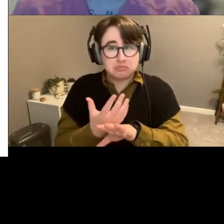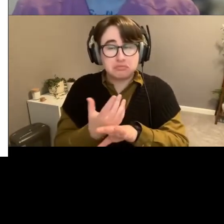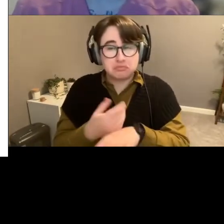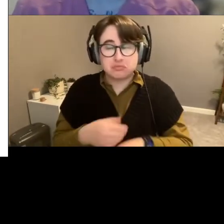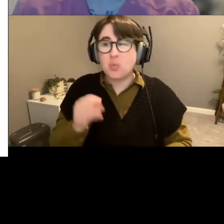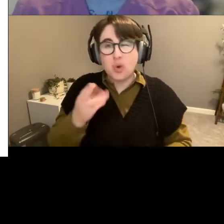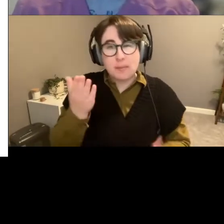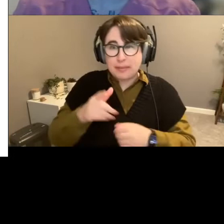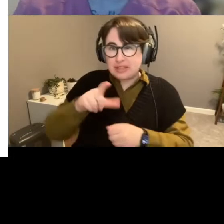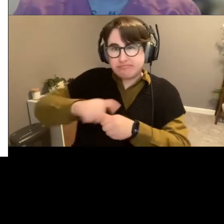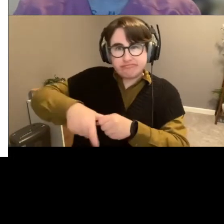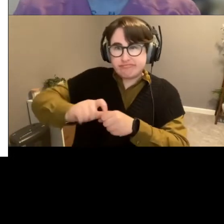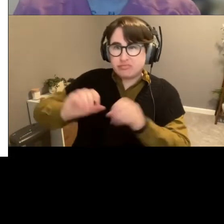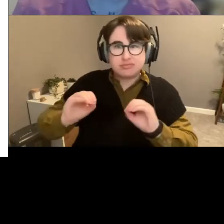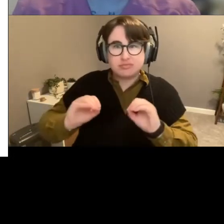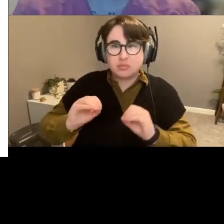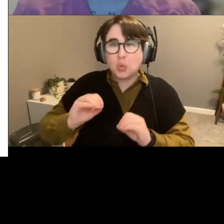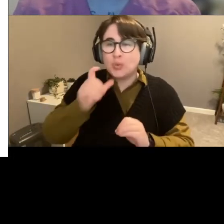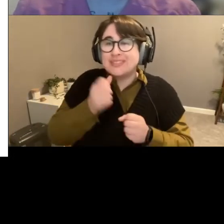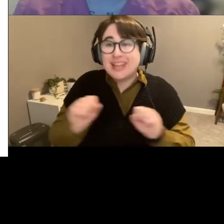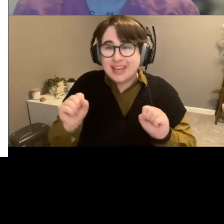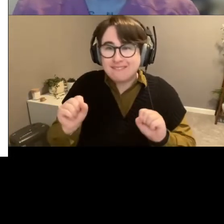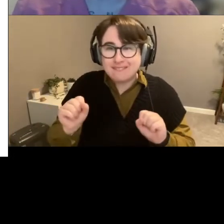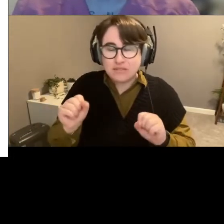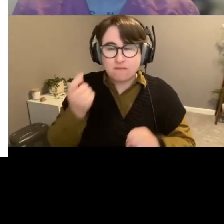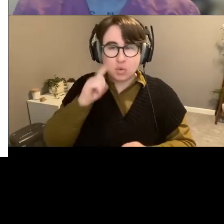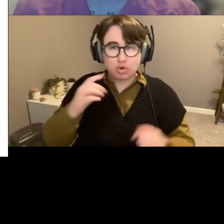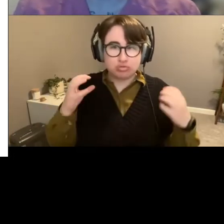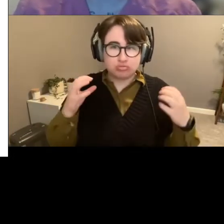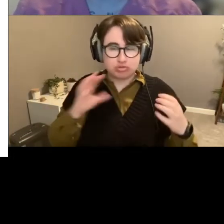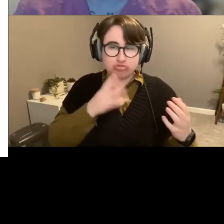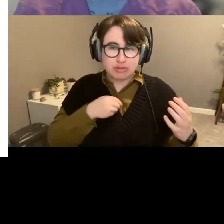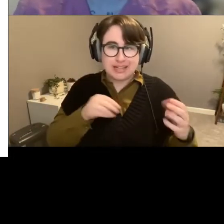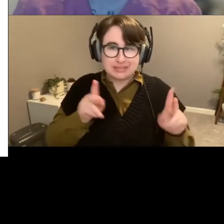that is safe to go to as a trans and nonbinary person may be able to get it online.